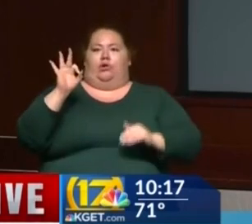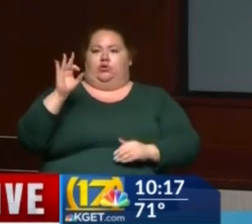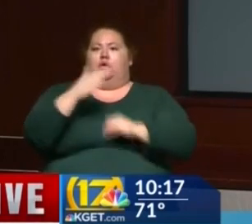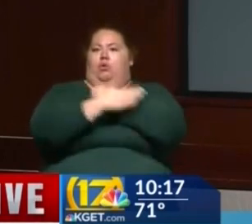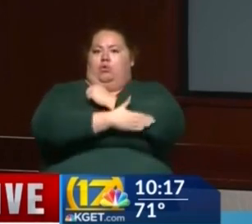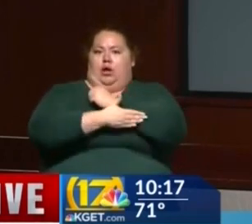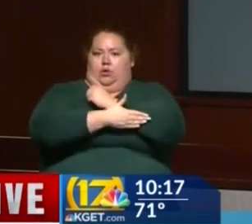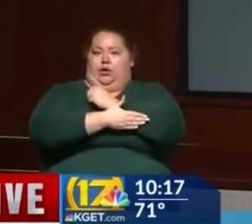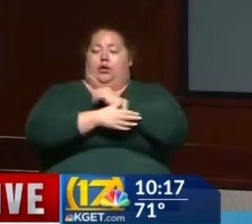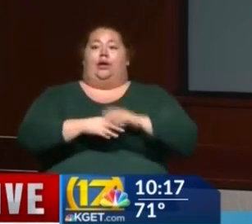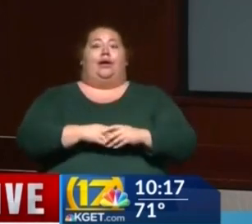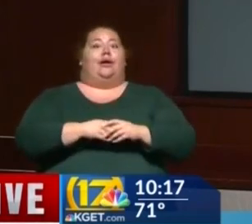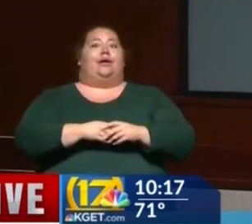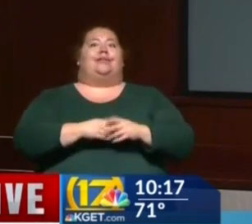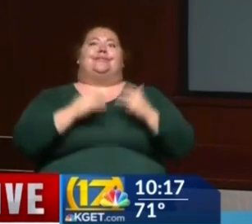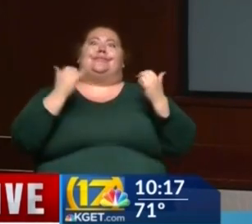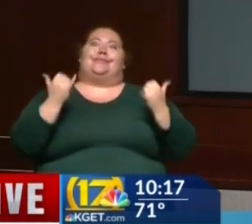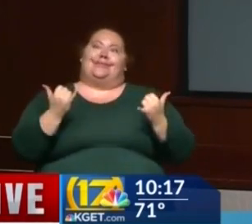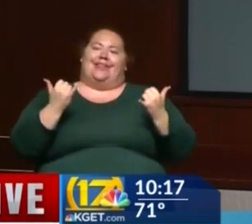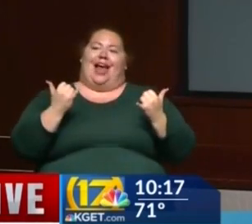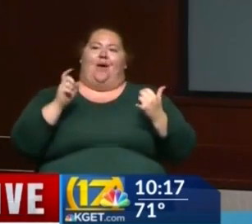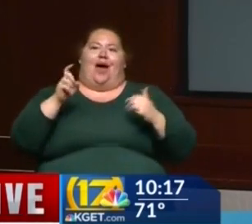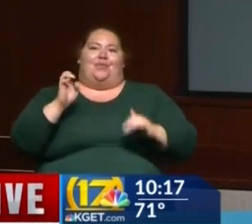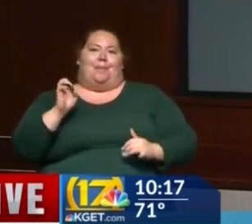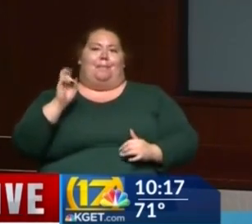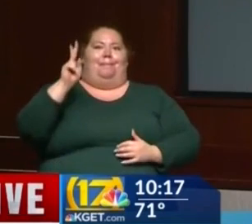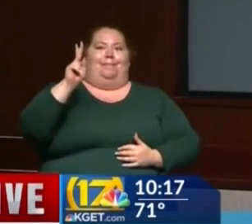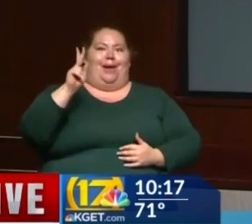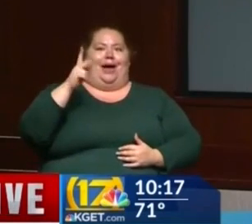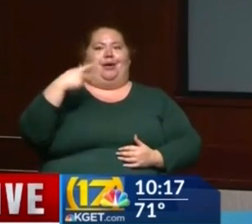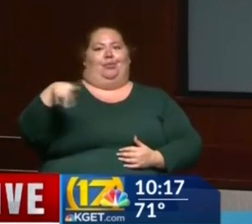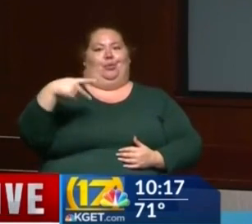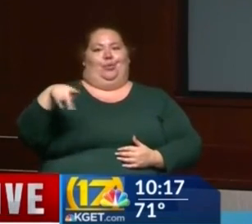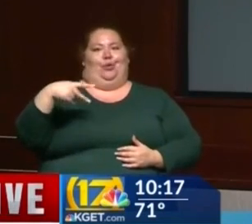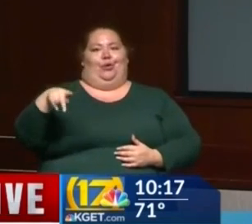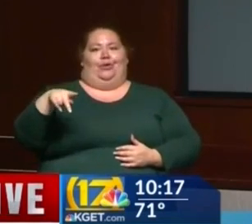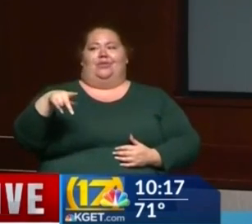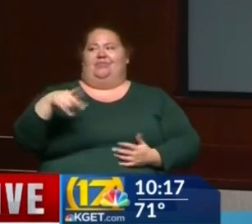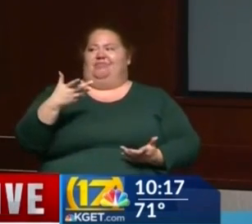FRESNO COUNTY RECENTLY MOVED FROM THE PURPLE INTO THE RED,